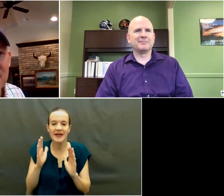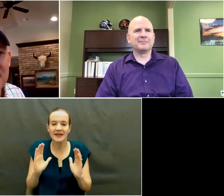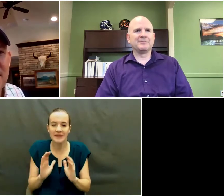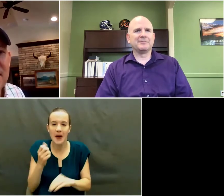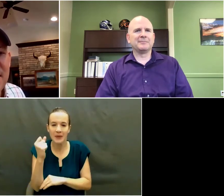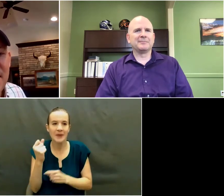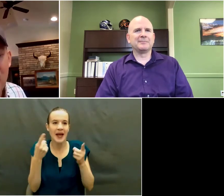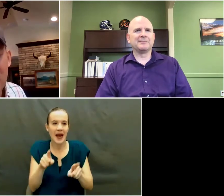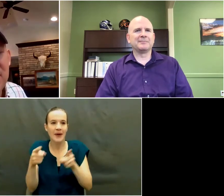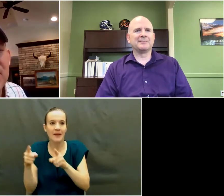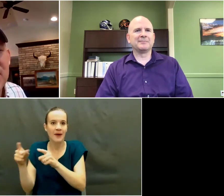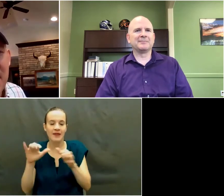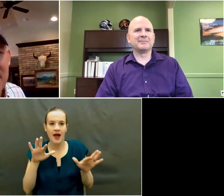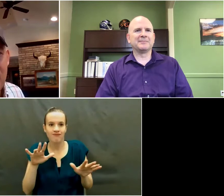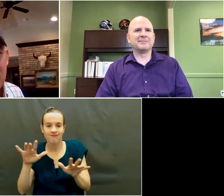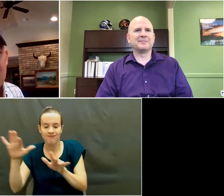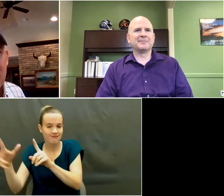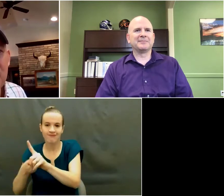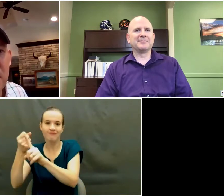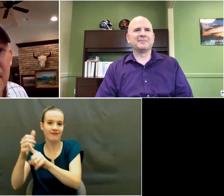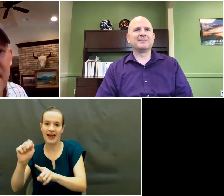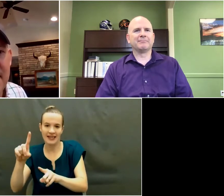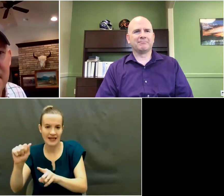interesting and wondering if you can share with us a little bit about that.